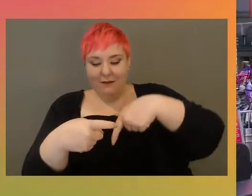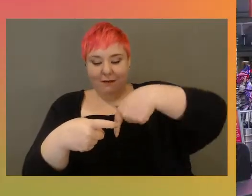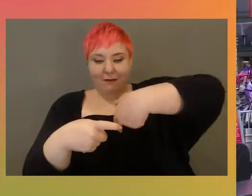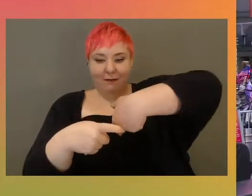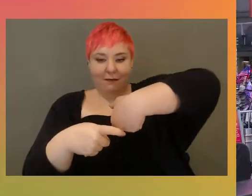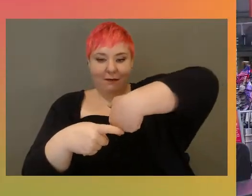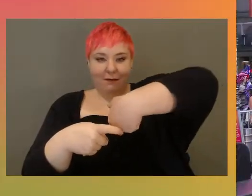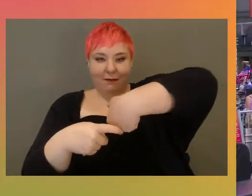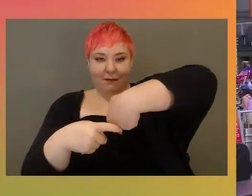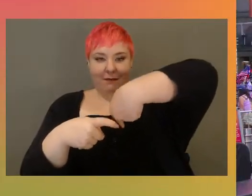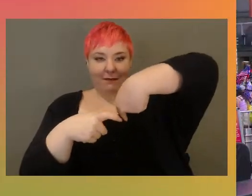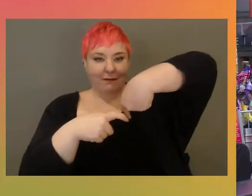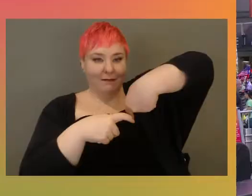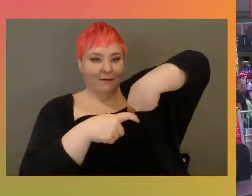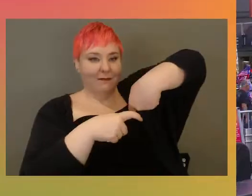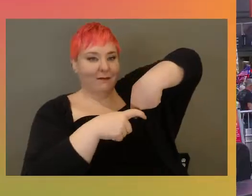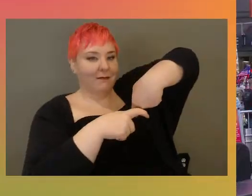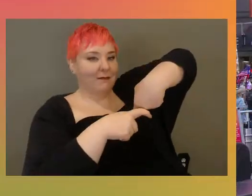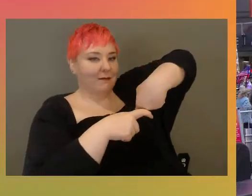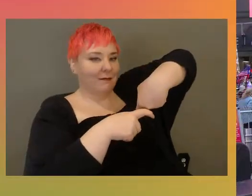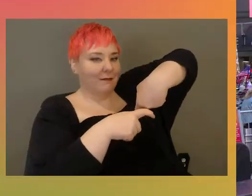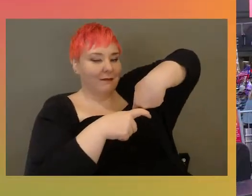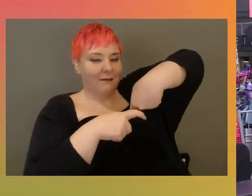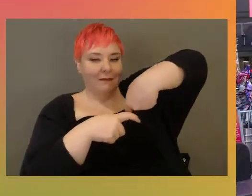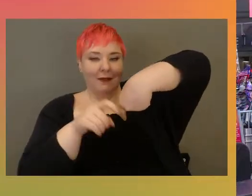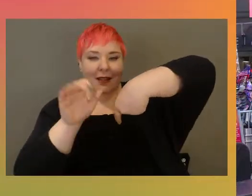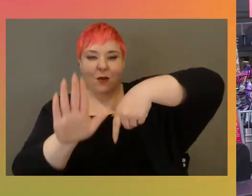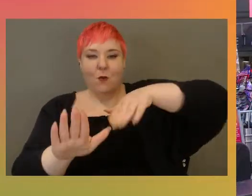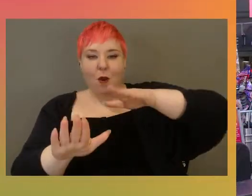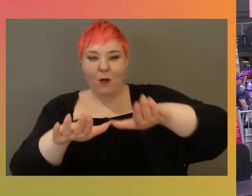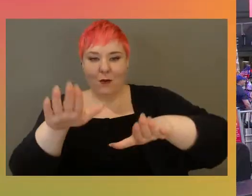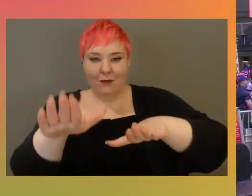KNEE DOWN ON THE INSIDE OF YOUR RIGHT WRIST FOR A PIGEON POSE.